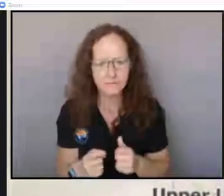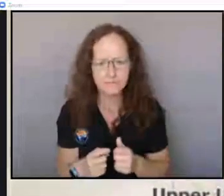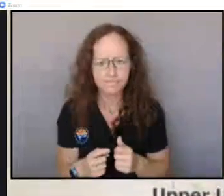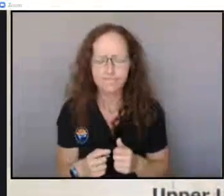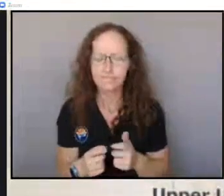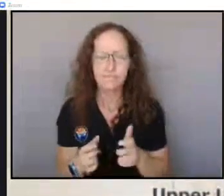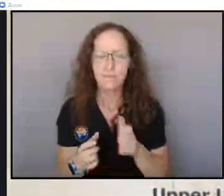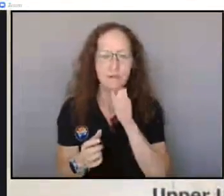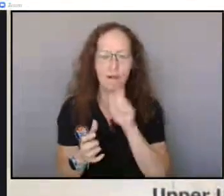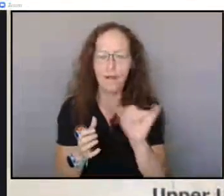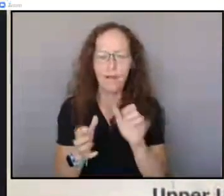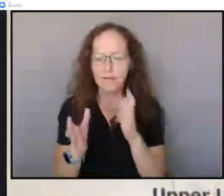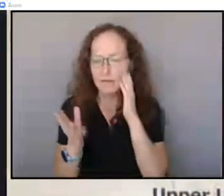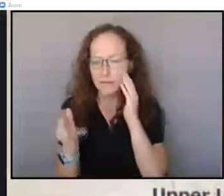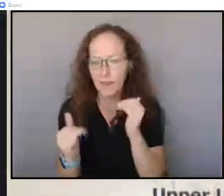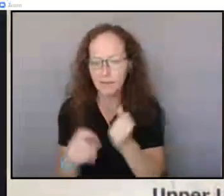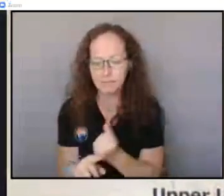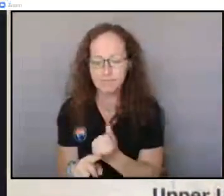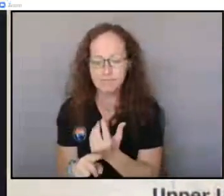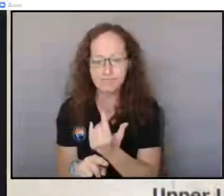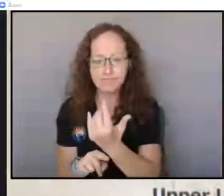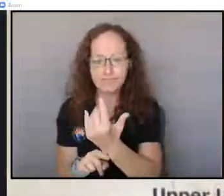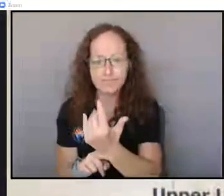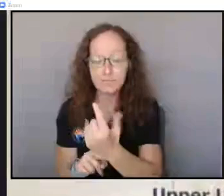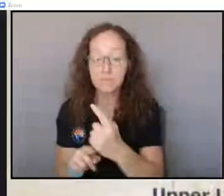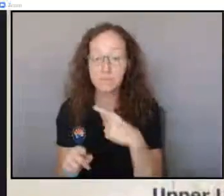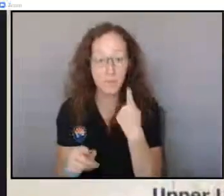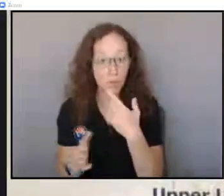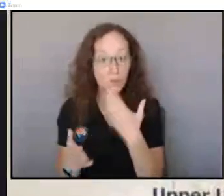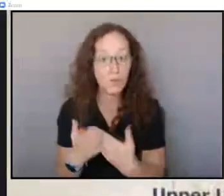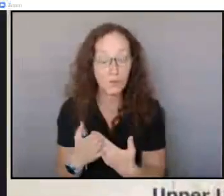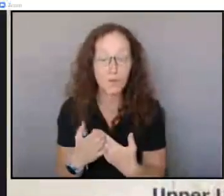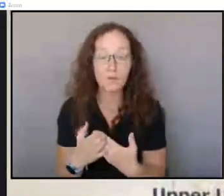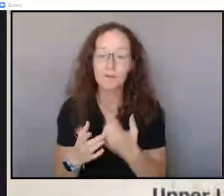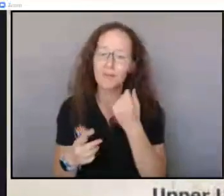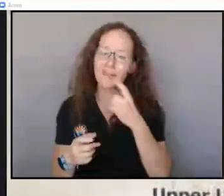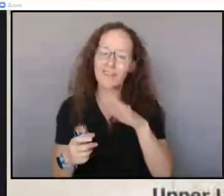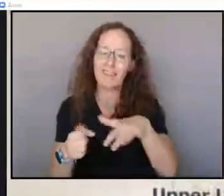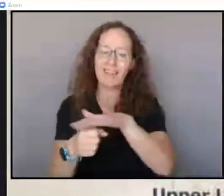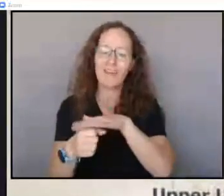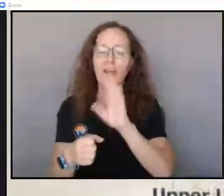WILL MOVE TO THE NORTH. OVER THE NEXT COUPLE DAYS, WE DO EXPECT THIS KIND OF